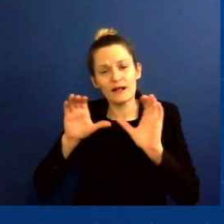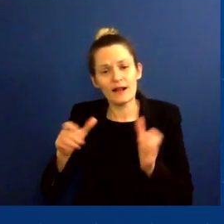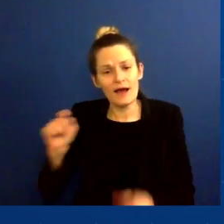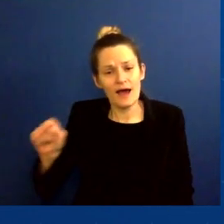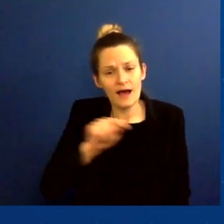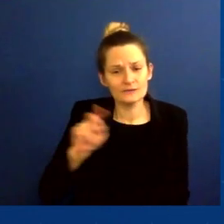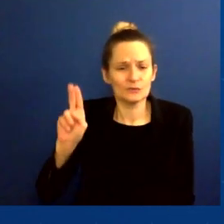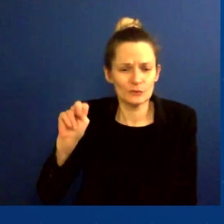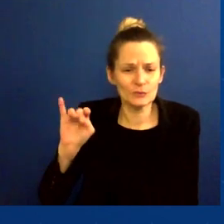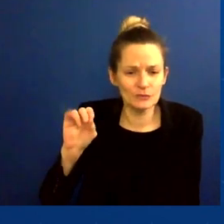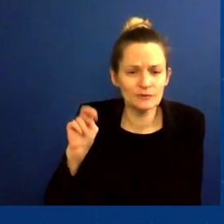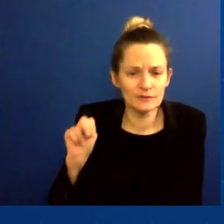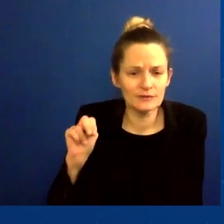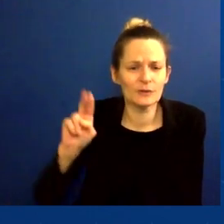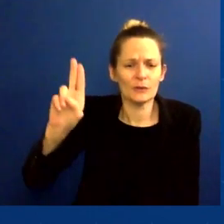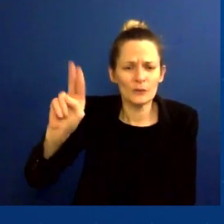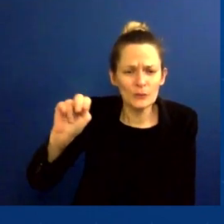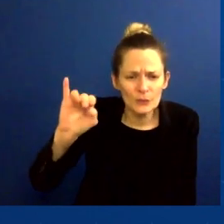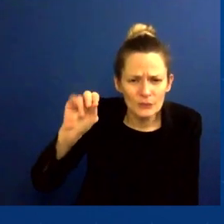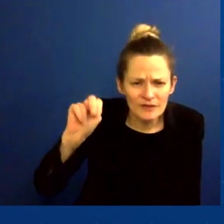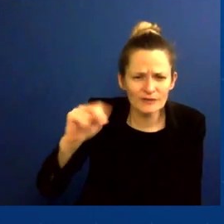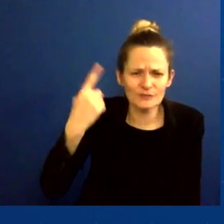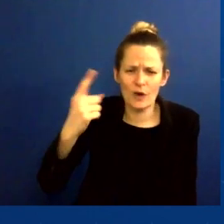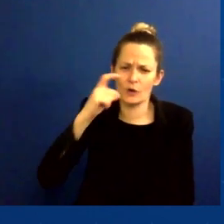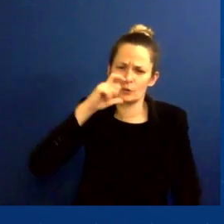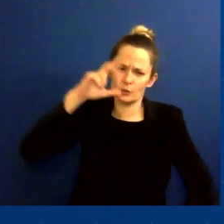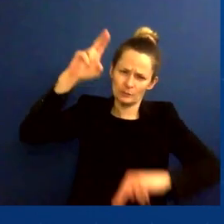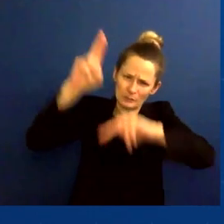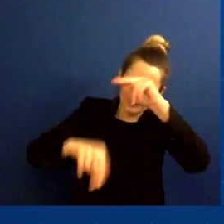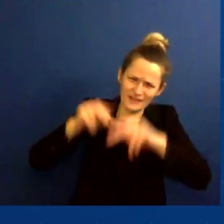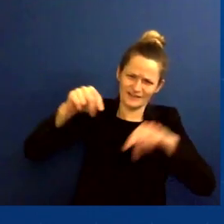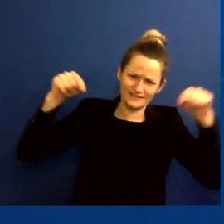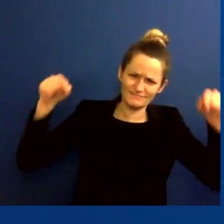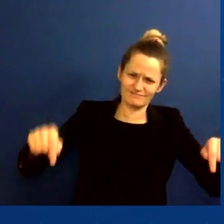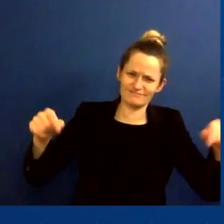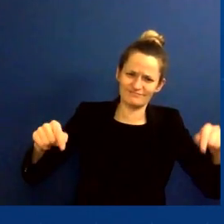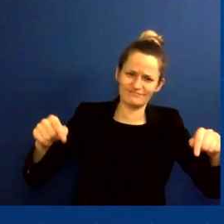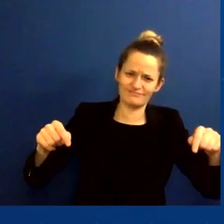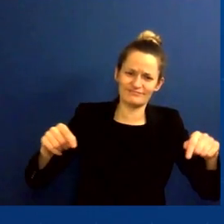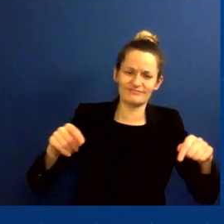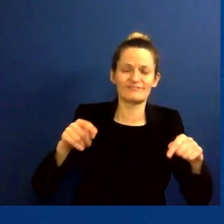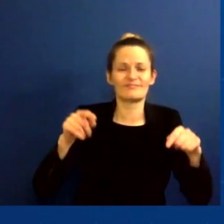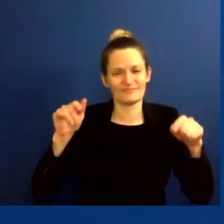That's not hyperbole. That's a fact. That's a straight fact.